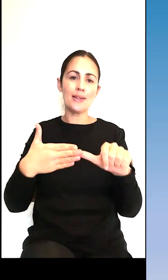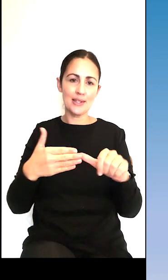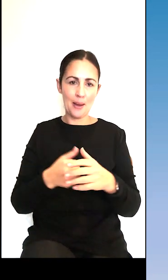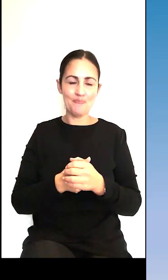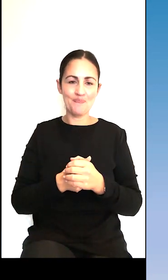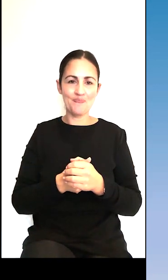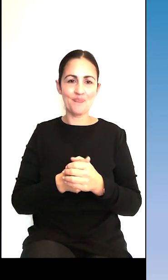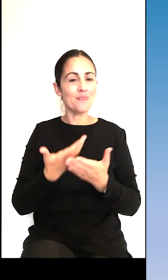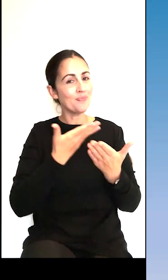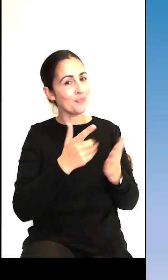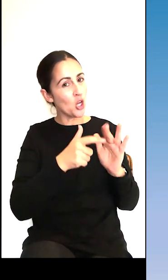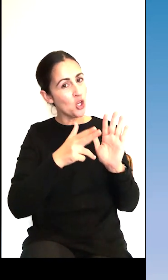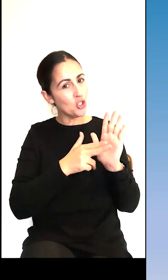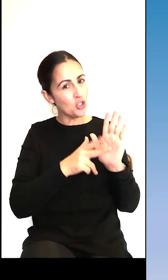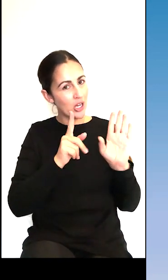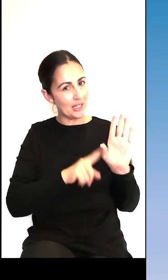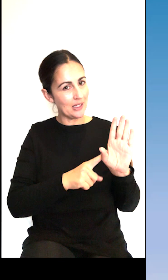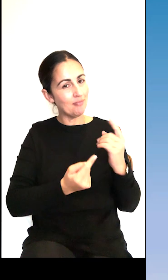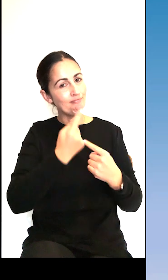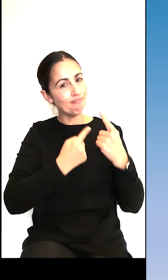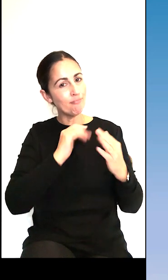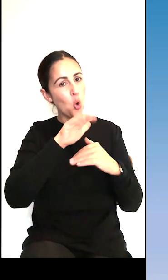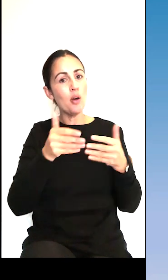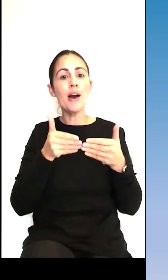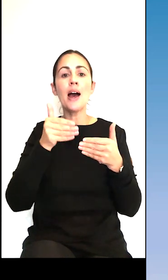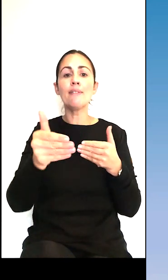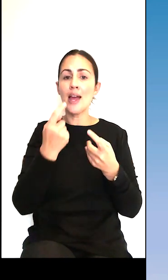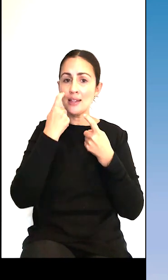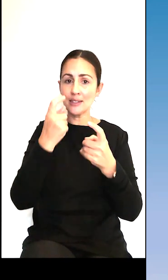over to you to tell us what is advance care planning and why is it so important?